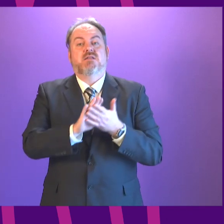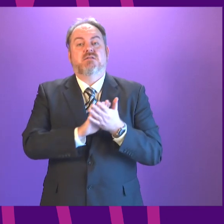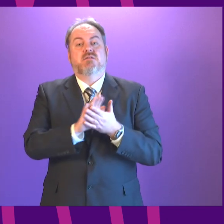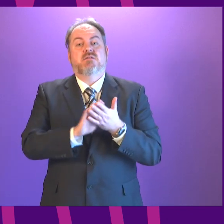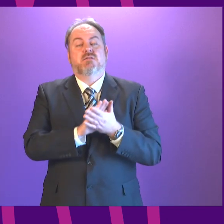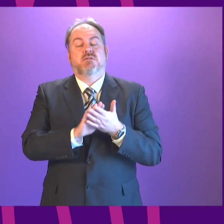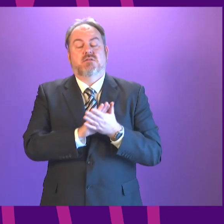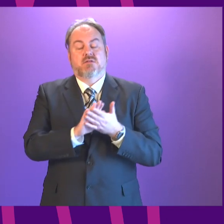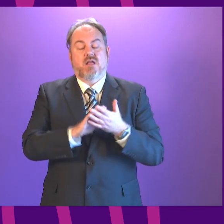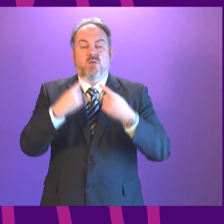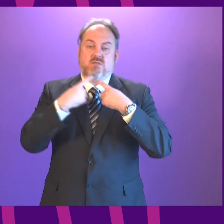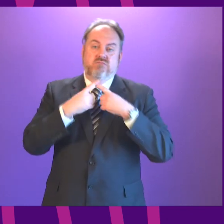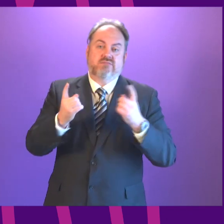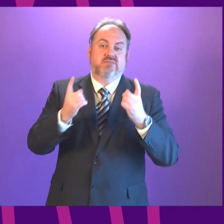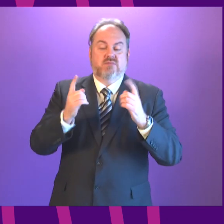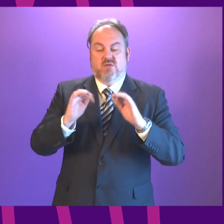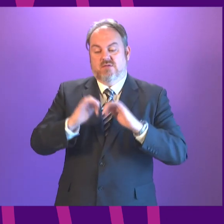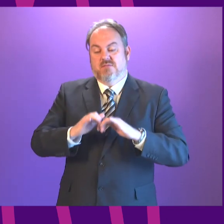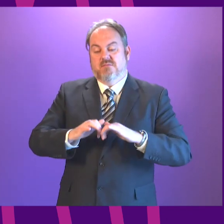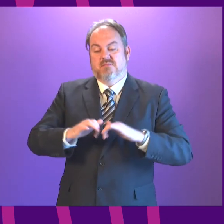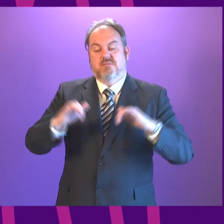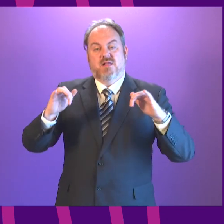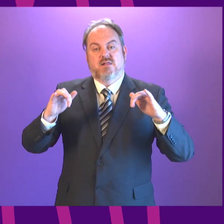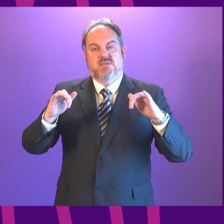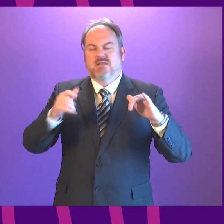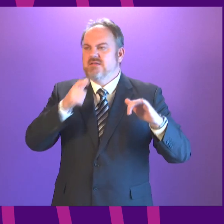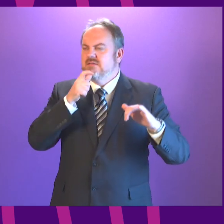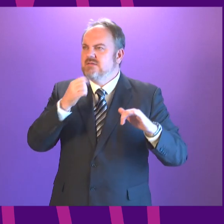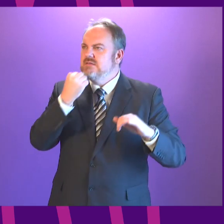Parliament on that day. Forgive me if I get the date wrong; I think that that will be